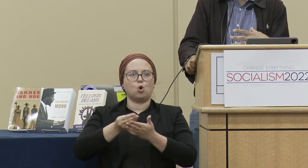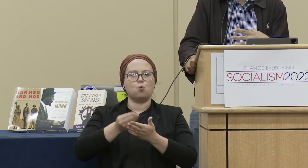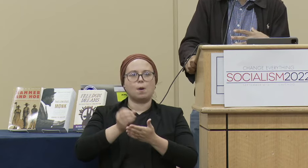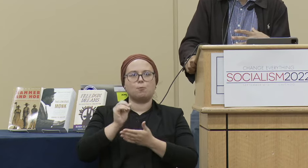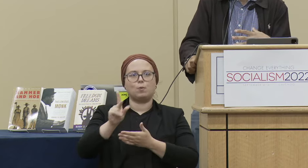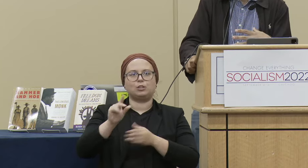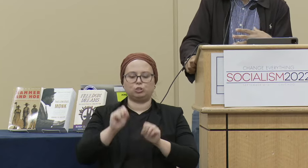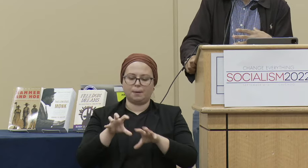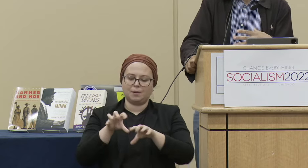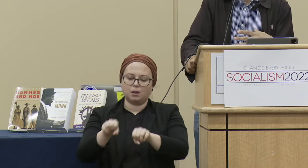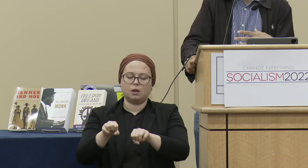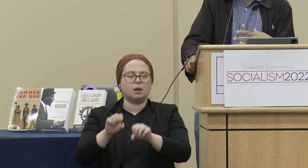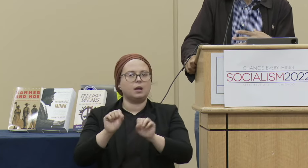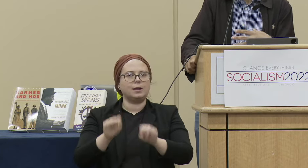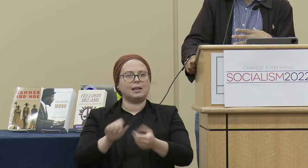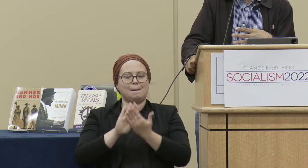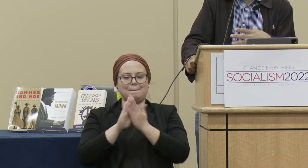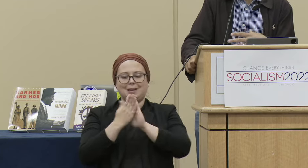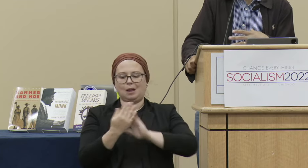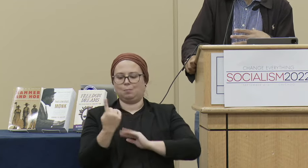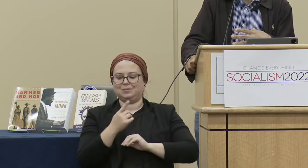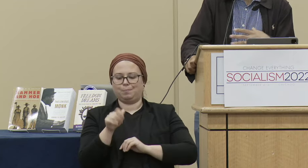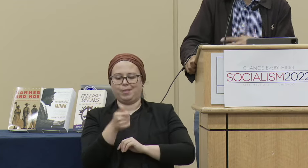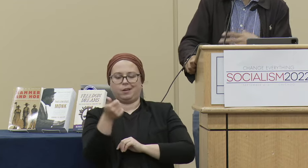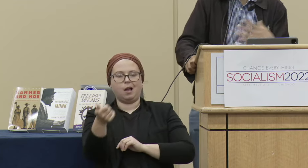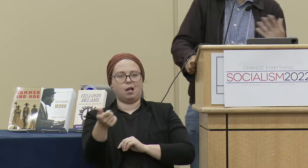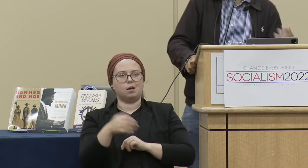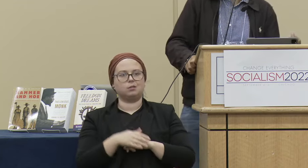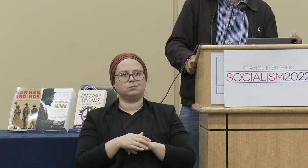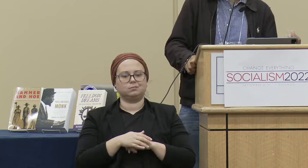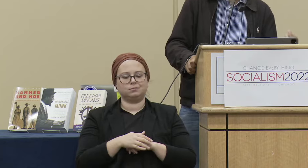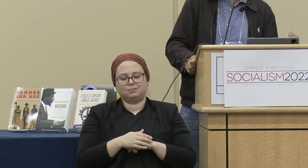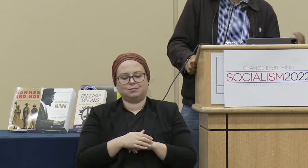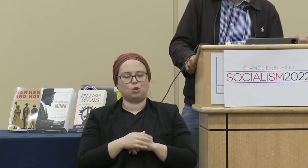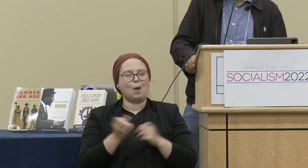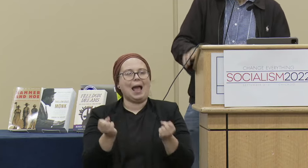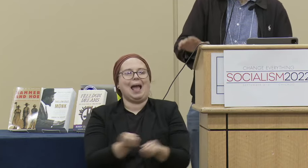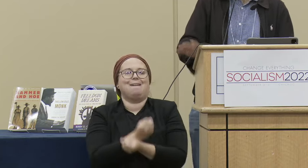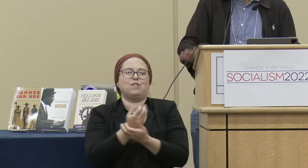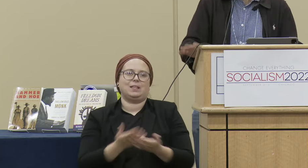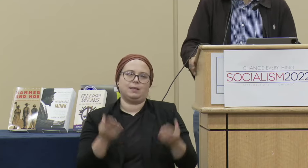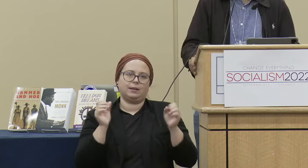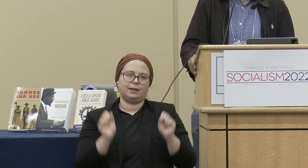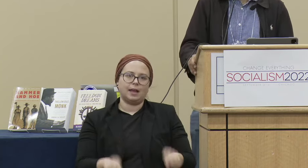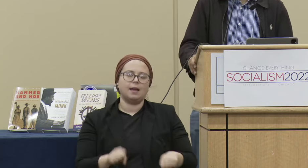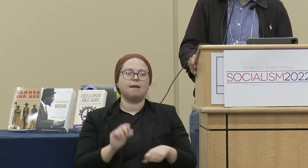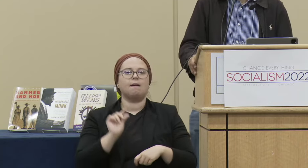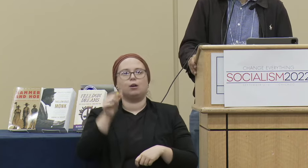reparations could easily be co-opted and become something else. But for that matter, that goes